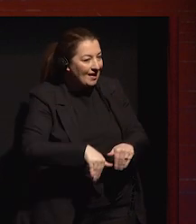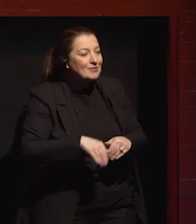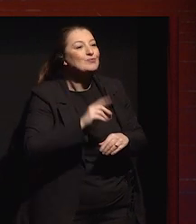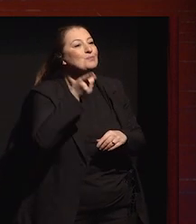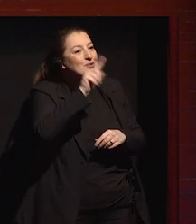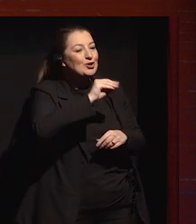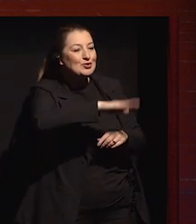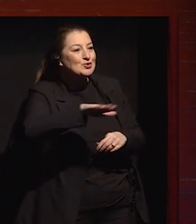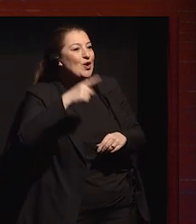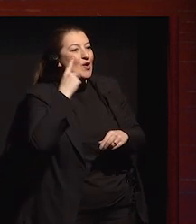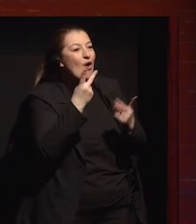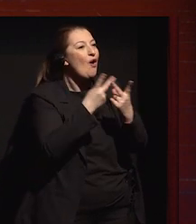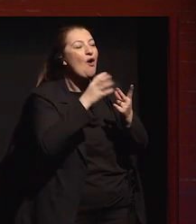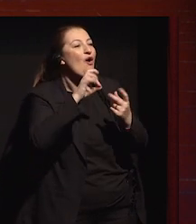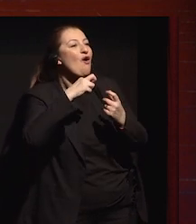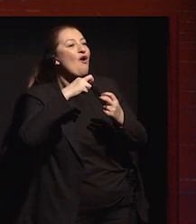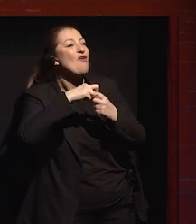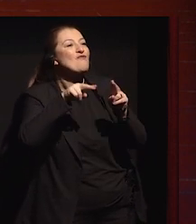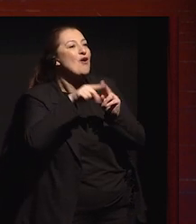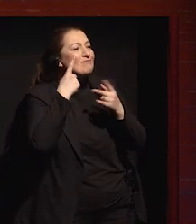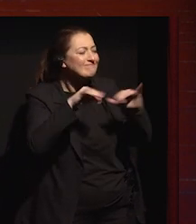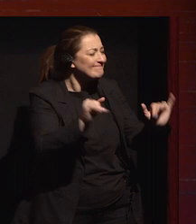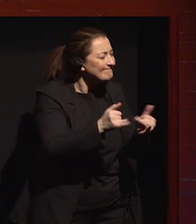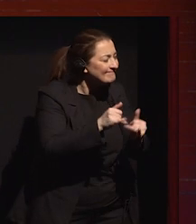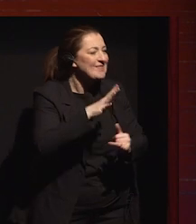so that women can bring their children here and don't feel limited in that way.